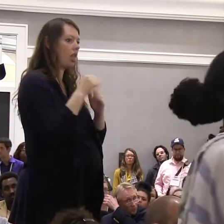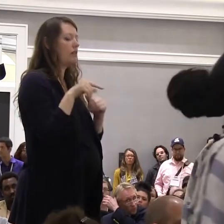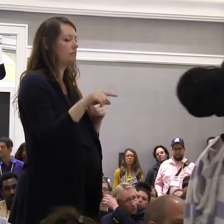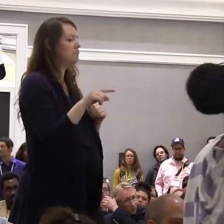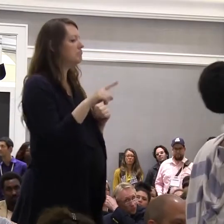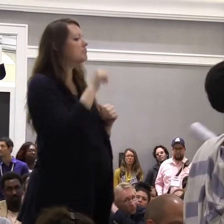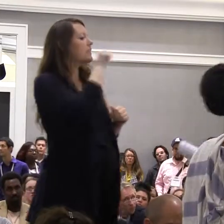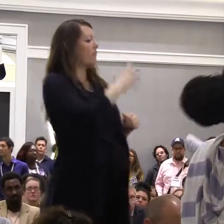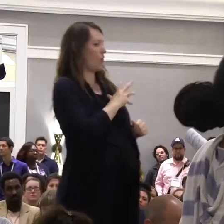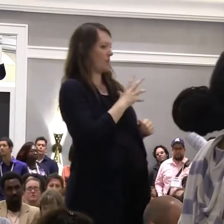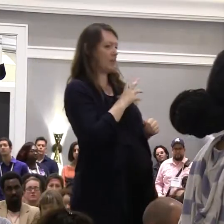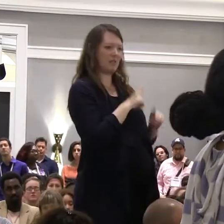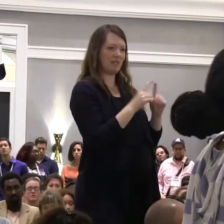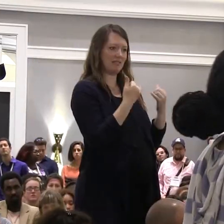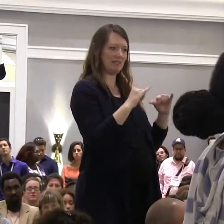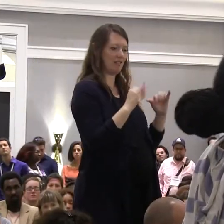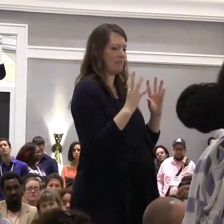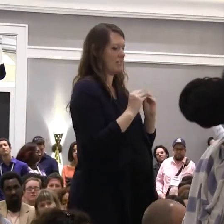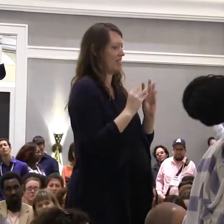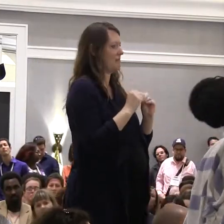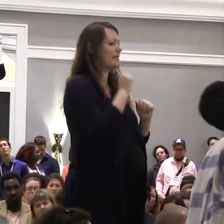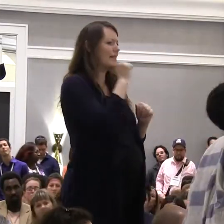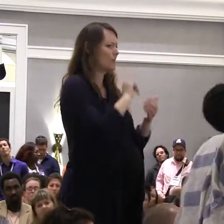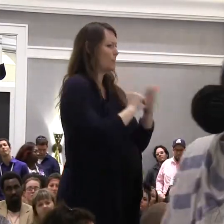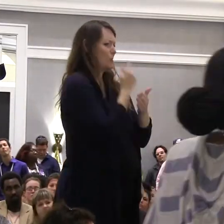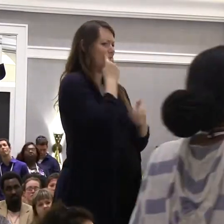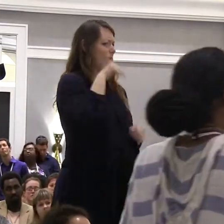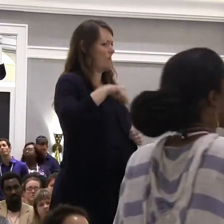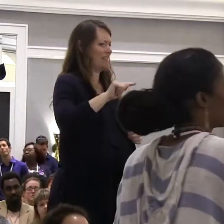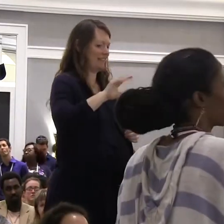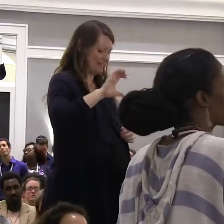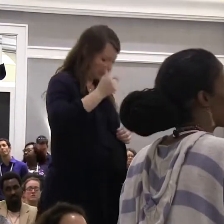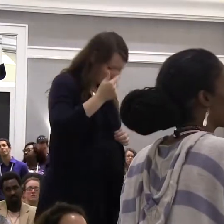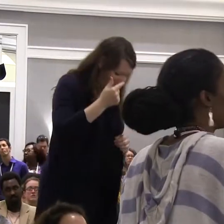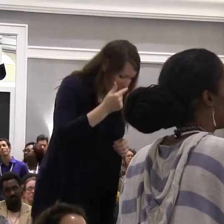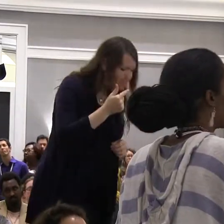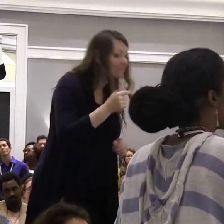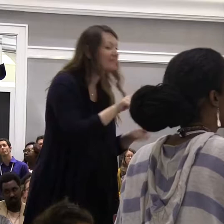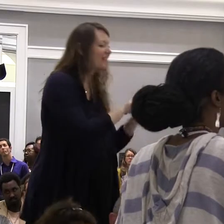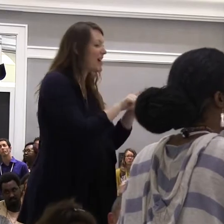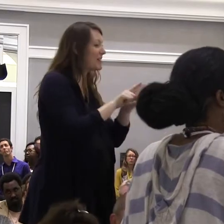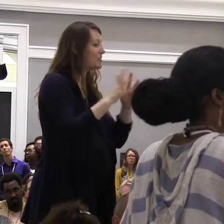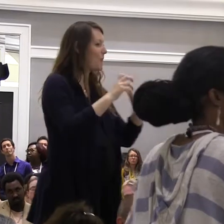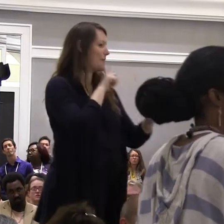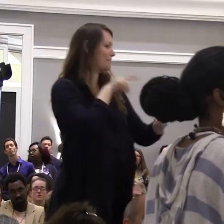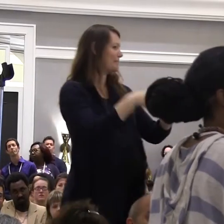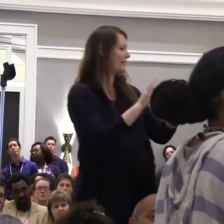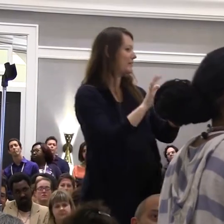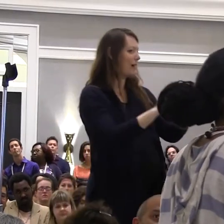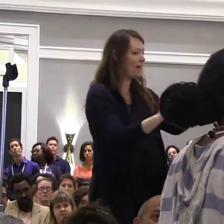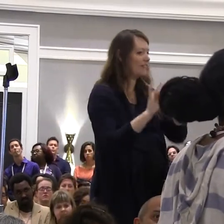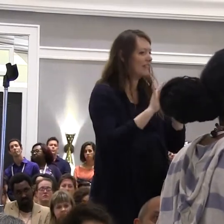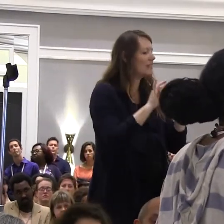So it is not new to TCG. The other thing I want to say about affinity spaces-- you know, they are not new.